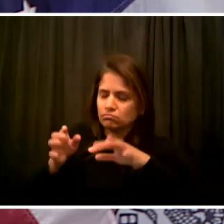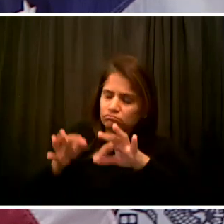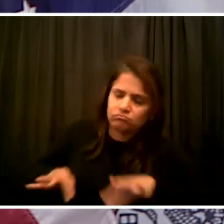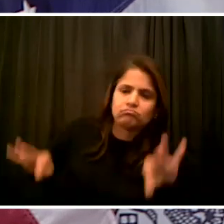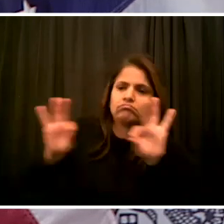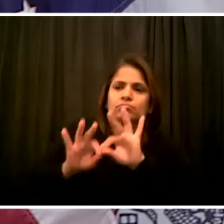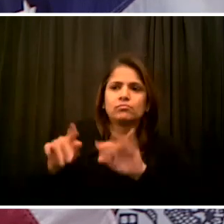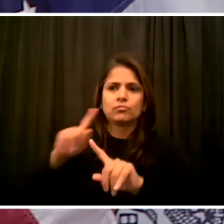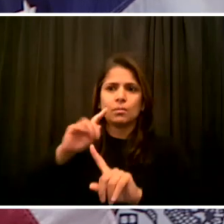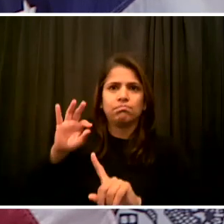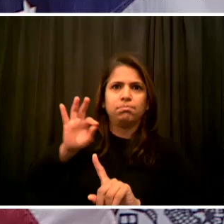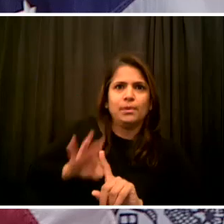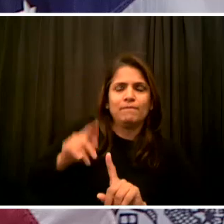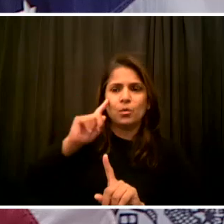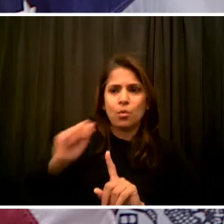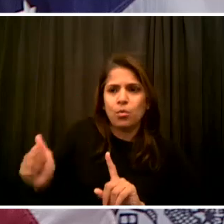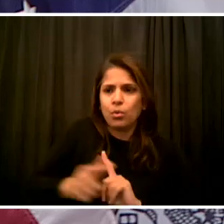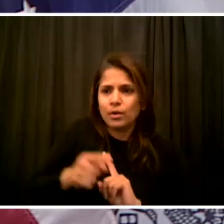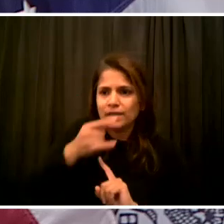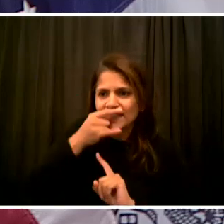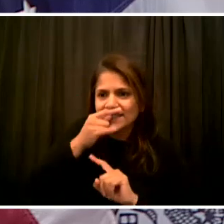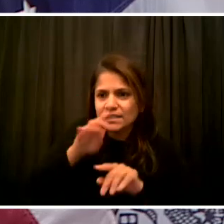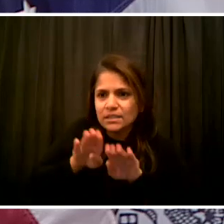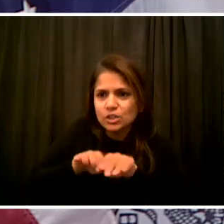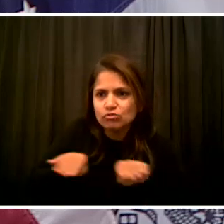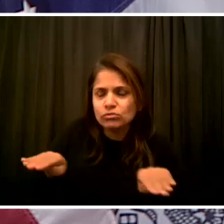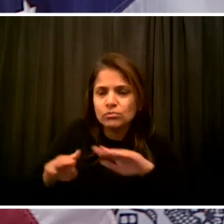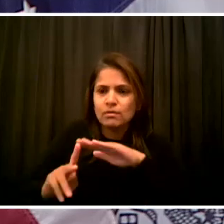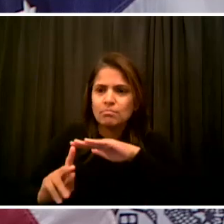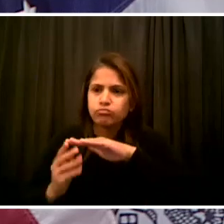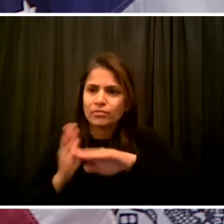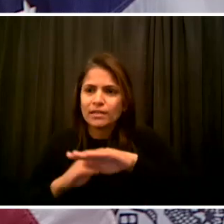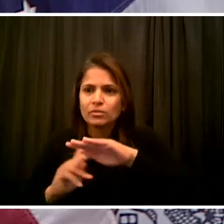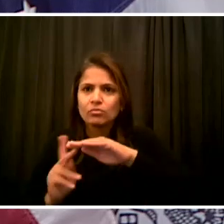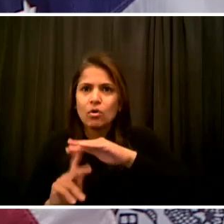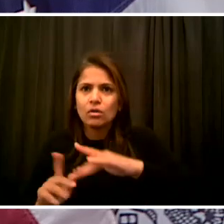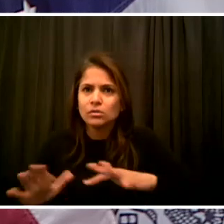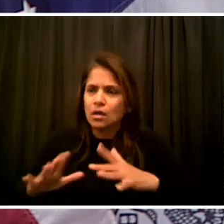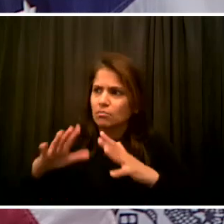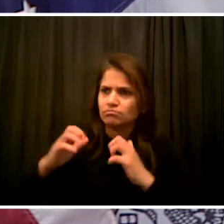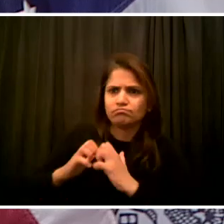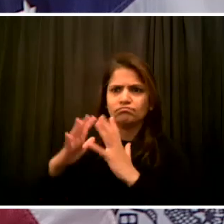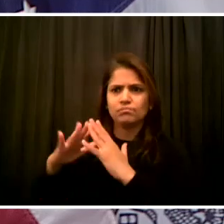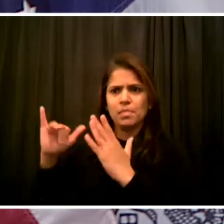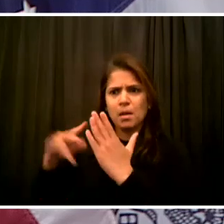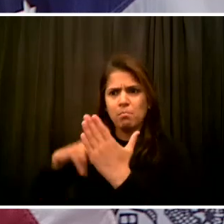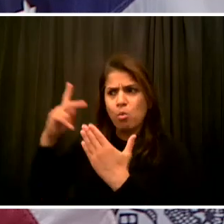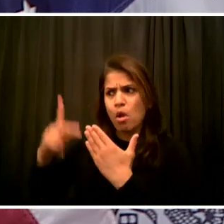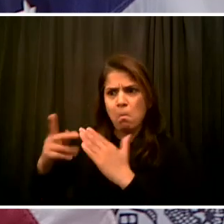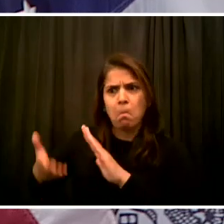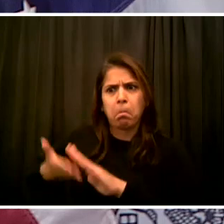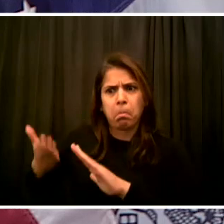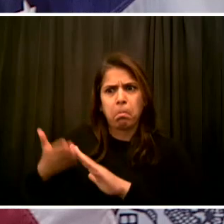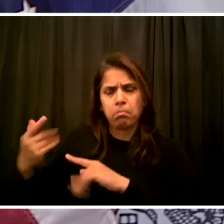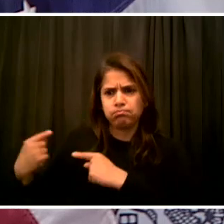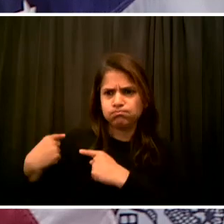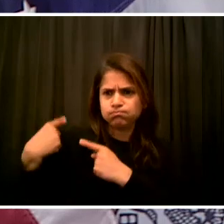IMPORTANT. LIK SEOMA NY INTHGS IN LIFE, IF YOU REACH A CHILD IN THE EARLIEST YEARS YOU CAN HAVE THE MOST PROFOUND IMPACT.